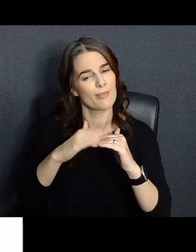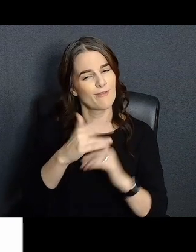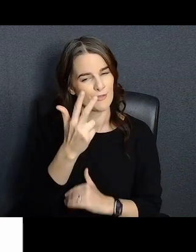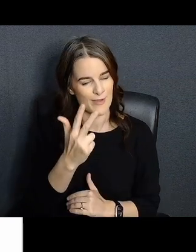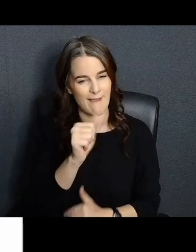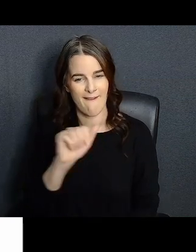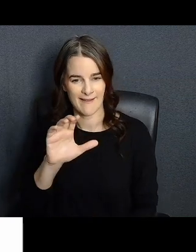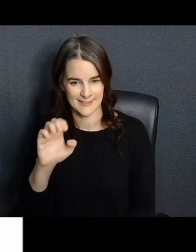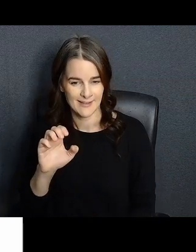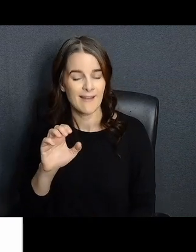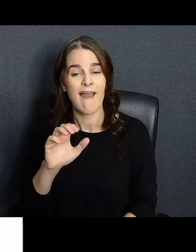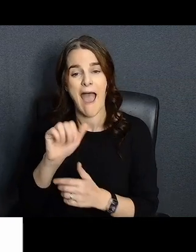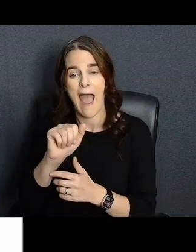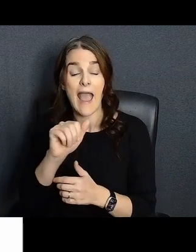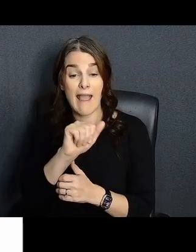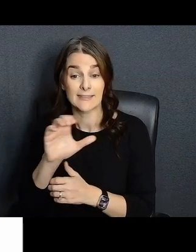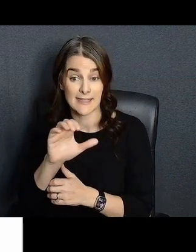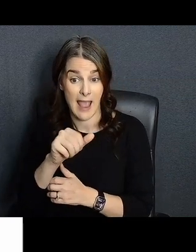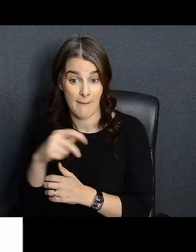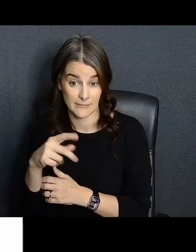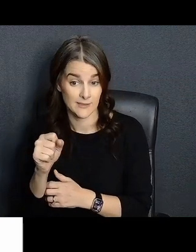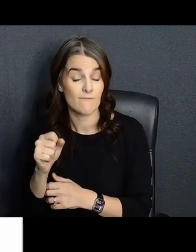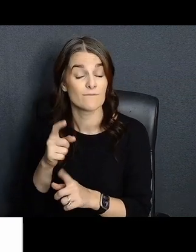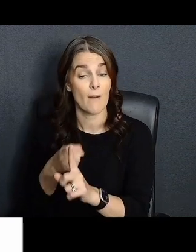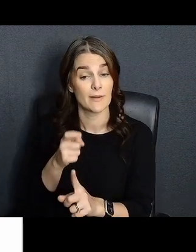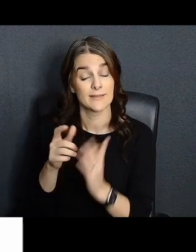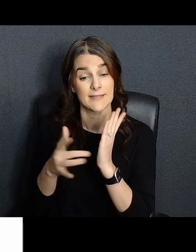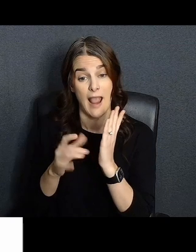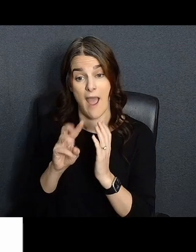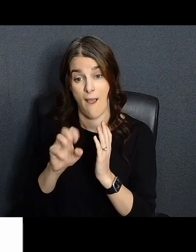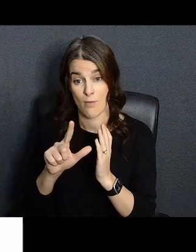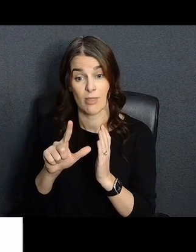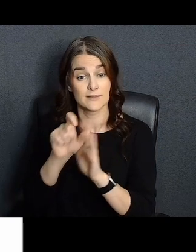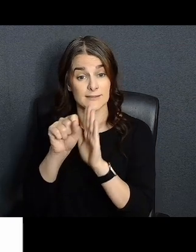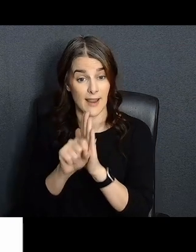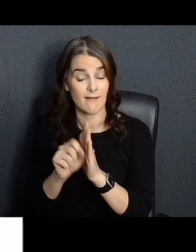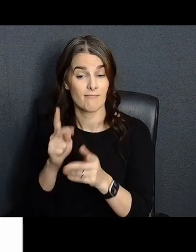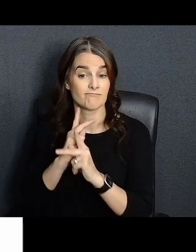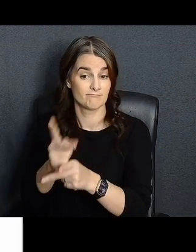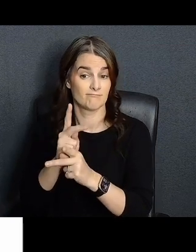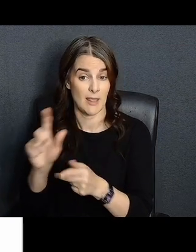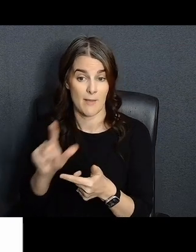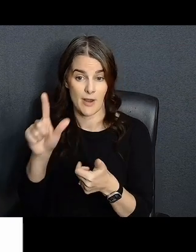are available from the TechOWL statewide lending library. The majority of the apps that we're going to be showing today